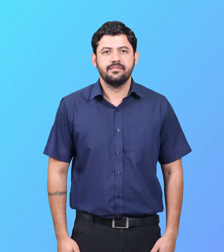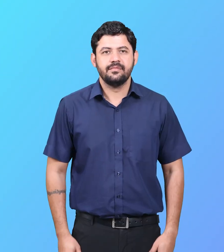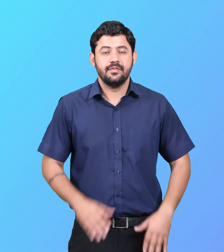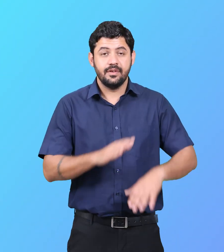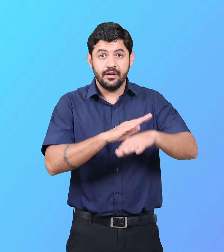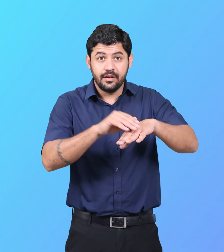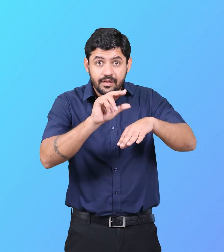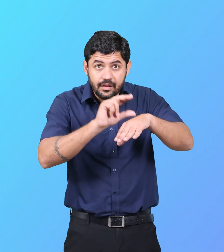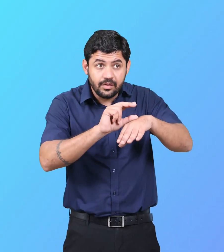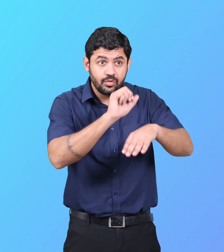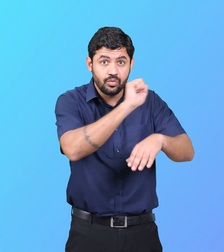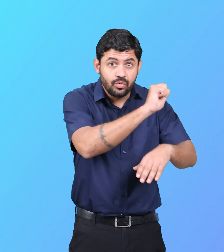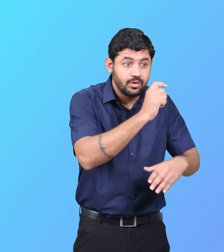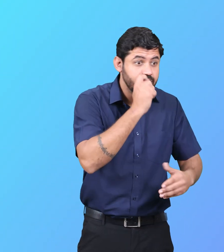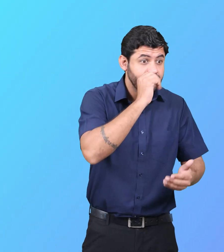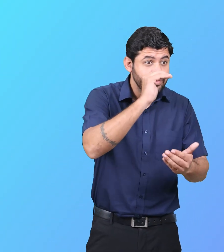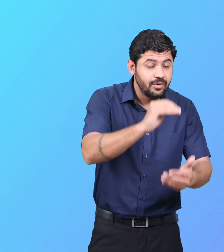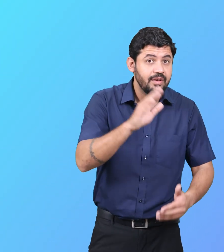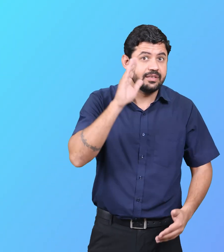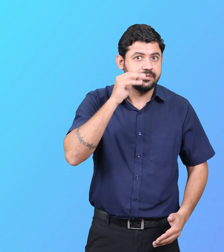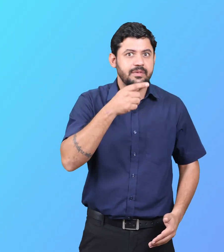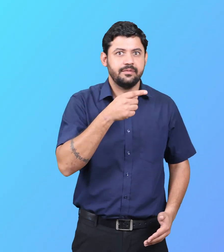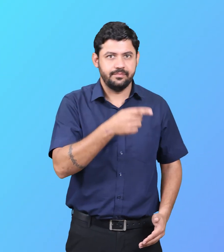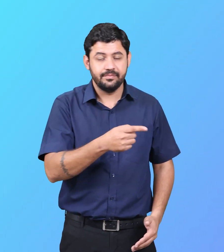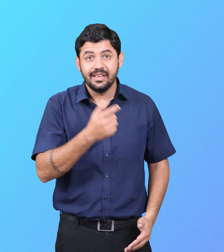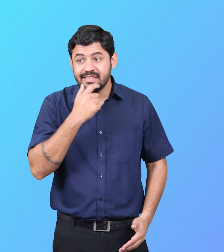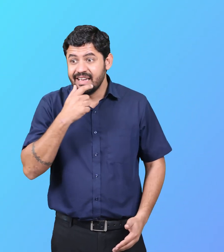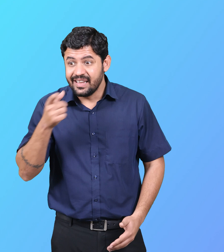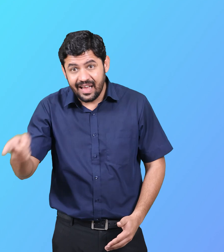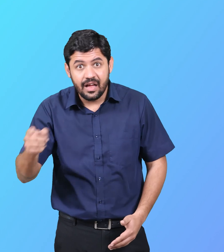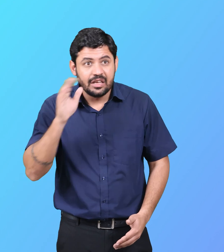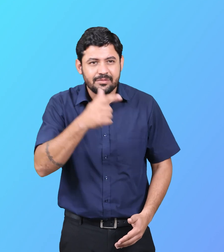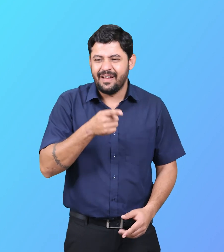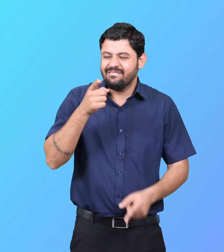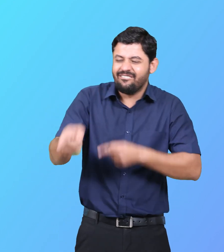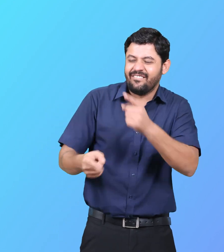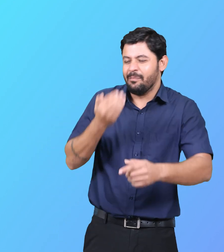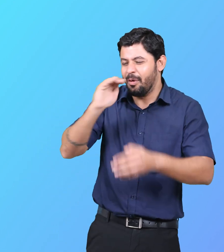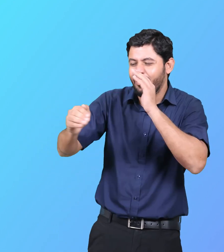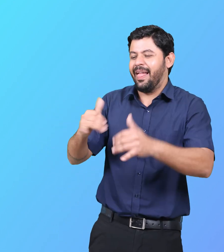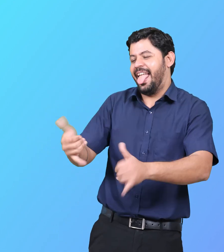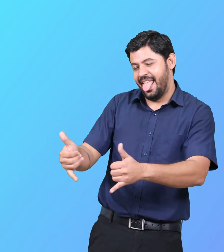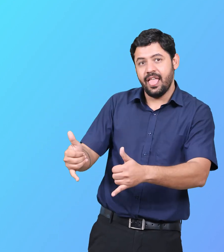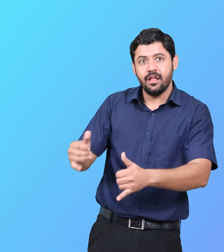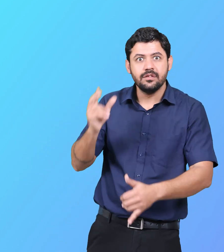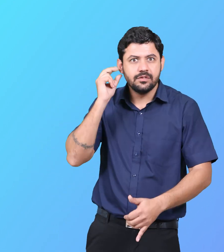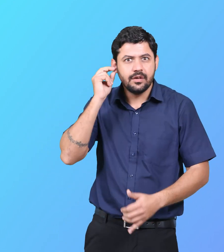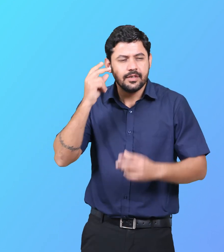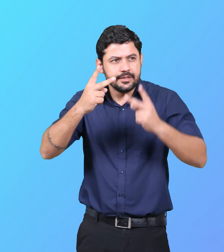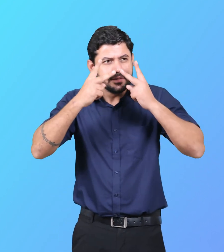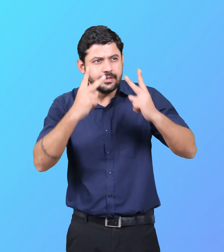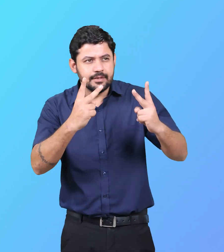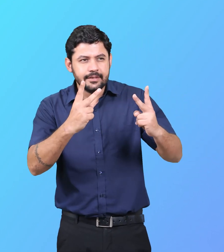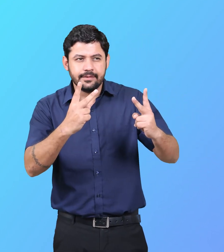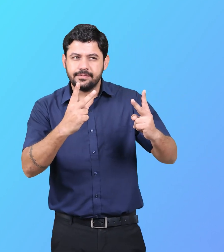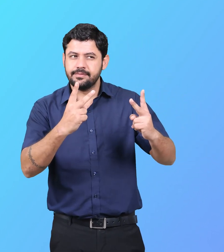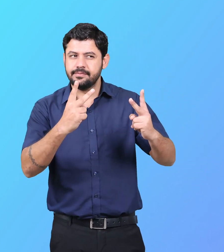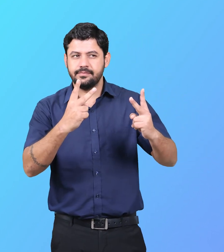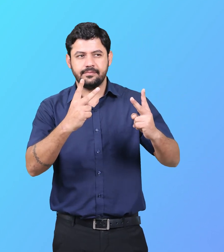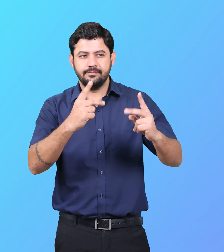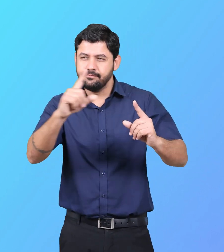Ishmael, Abraham’s son by Hagar the Egyptian, was there, and Sarah saw him laughing.